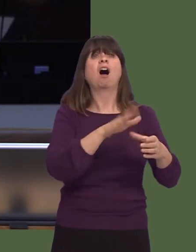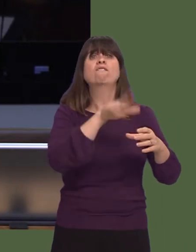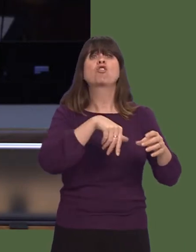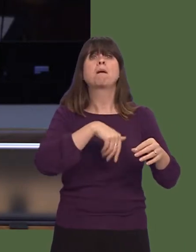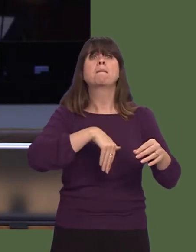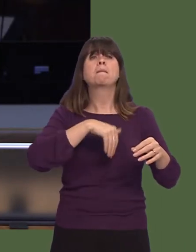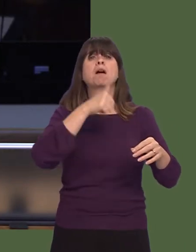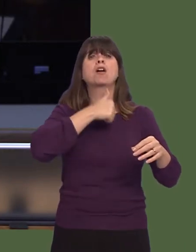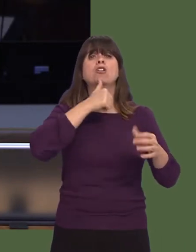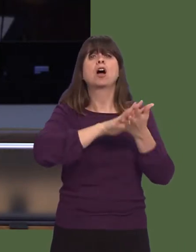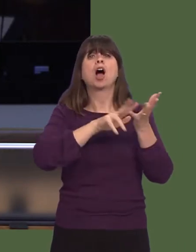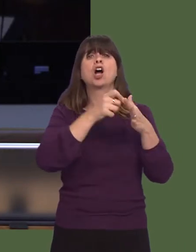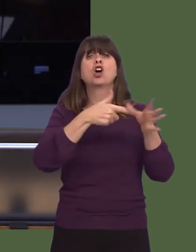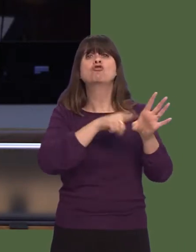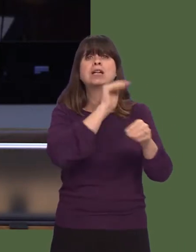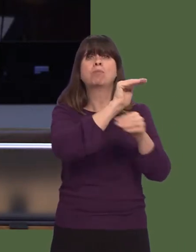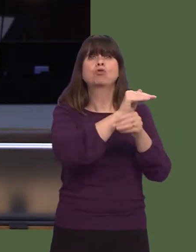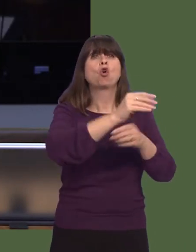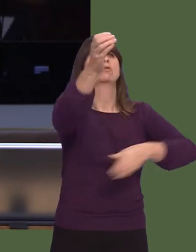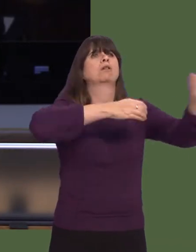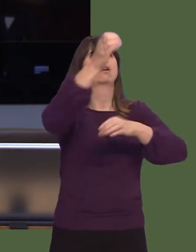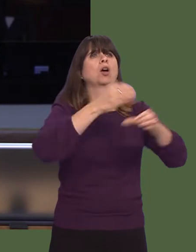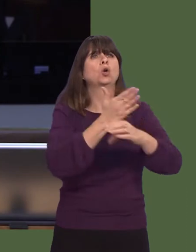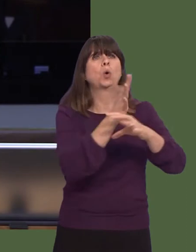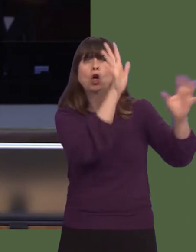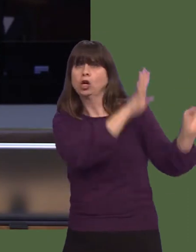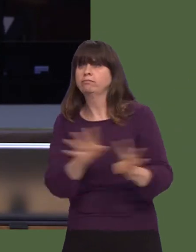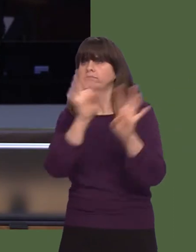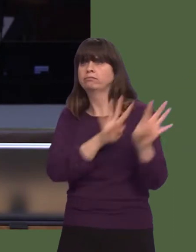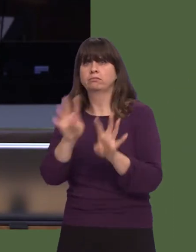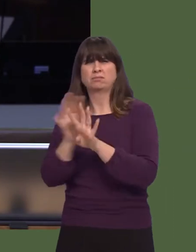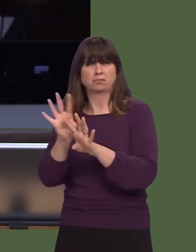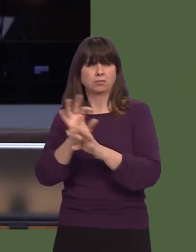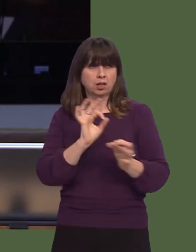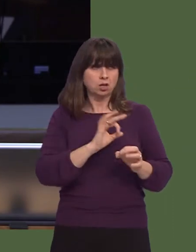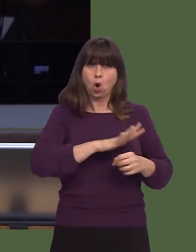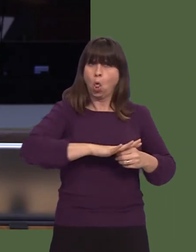rather than from Carmarthenshire. One of my constituents has contacted me to say that